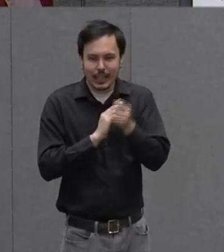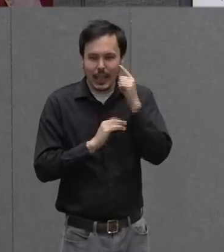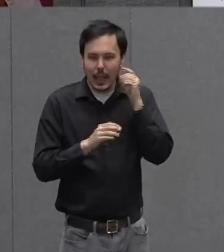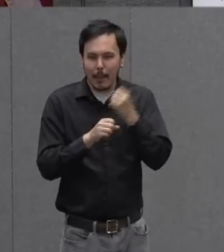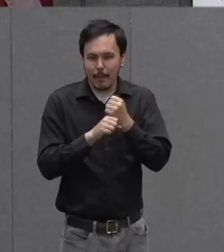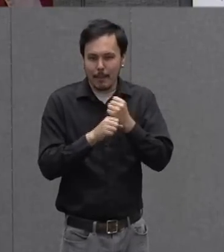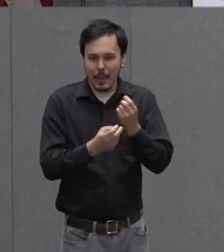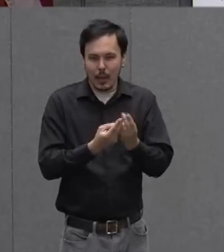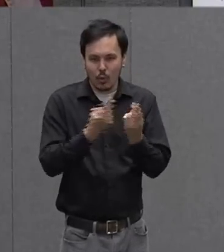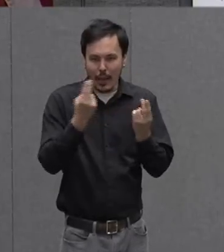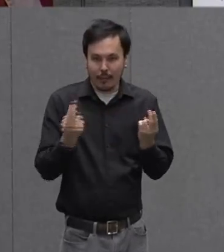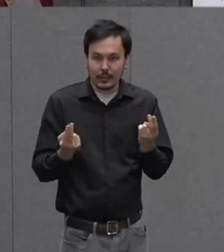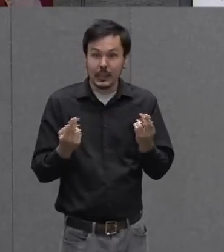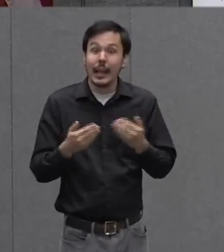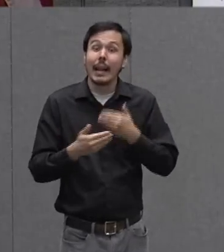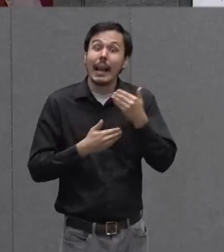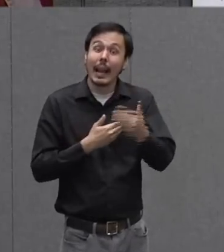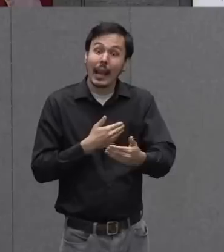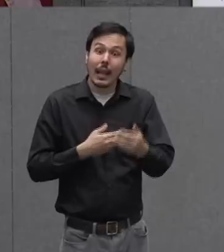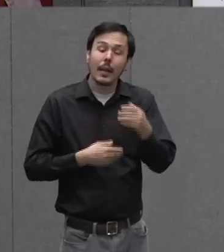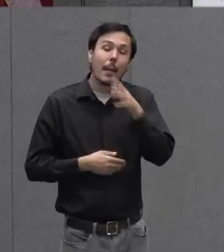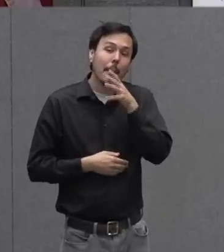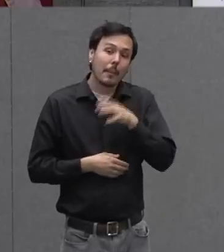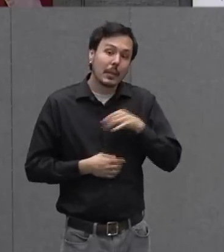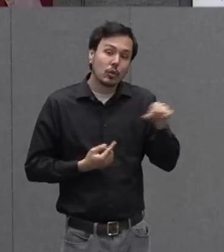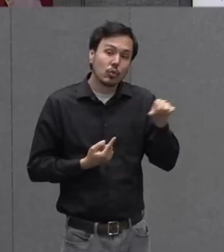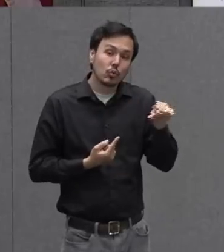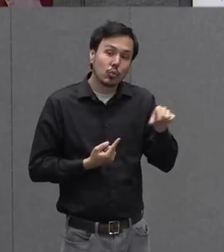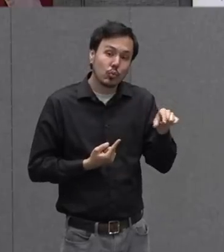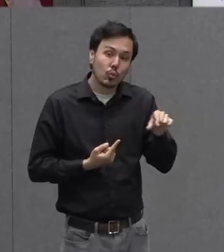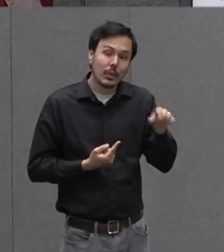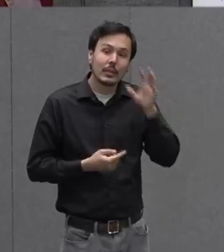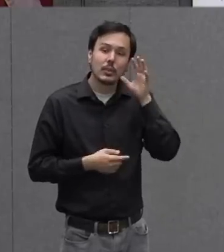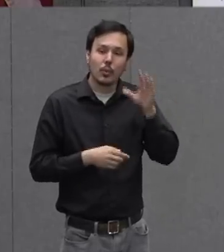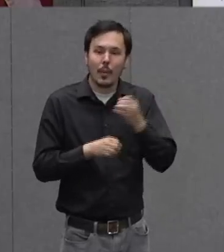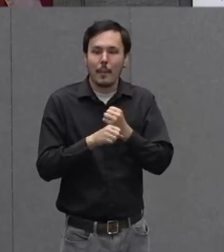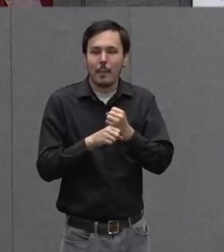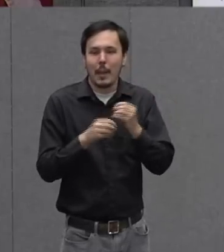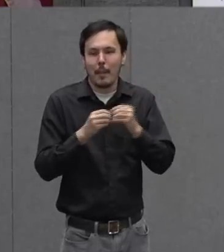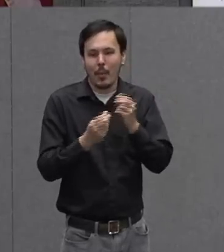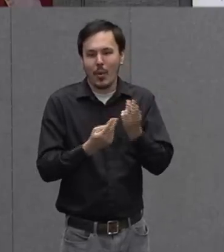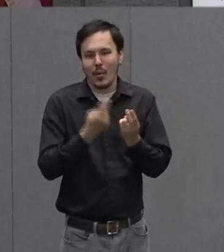Up next, friends, you have Mrs. Q and she's gonna do some more graphing with you. See you soon friends.